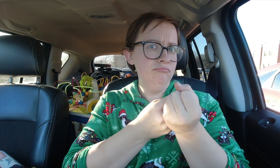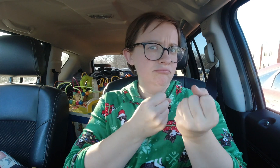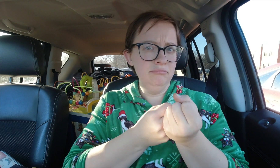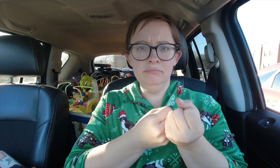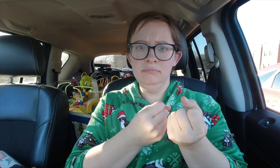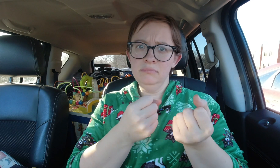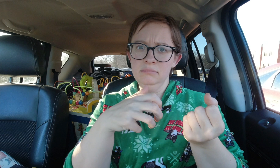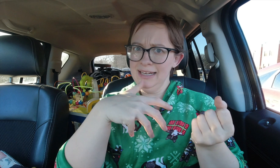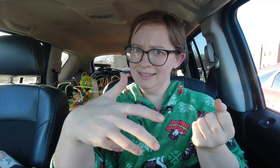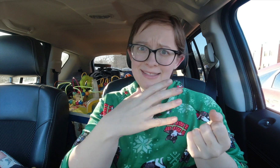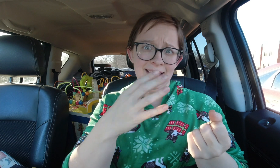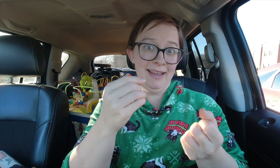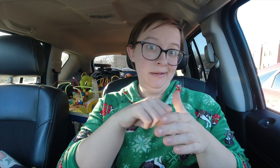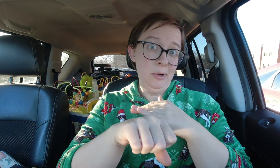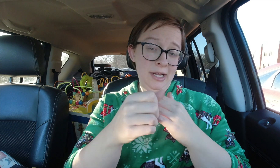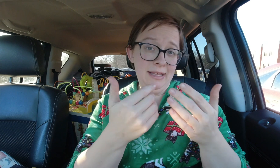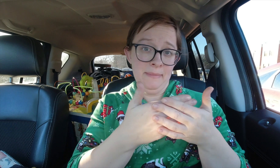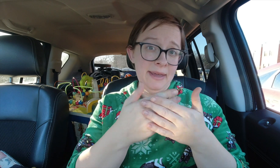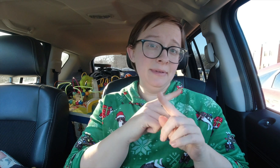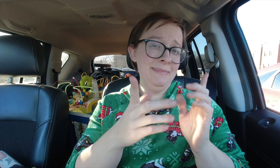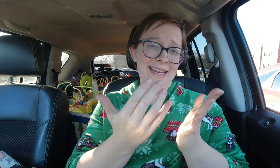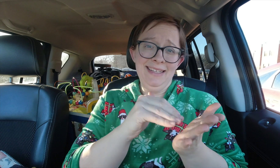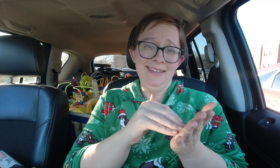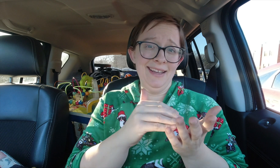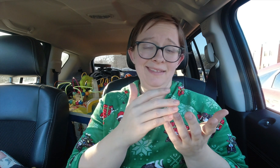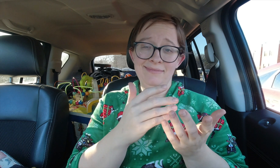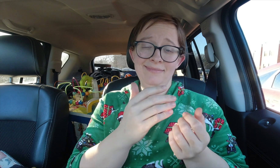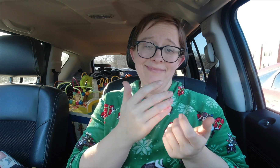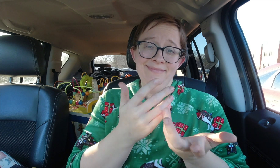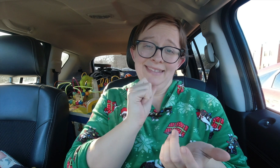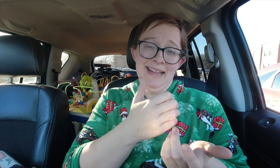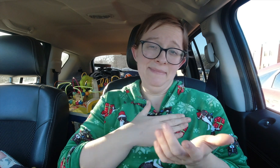Obviously I am all for you know pregnancy and birthing babies and everything,